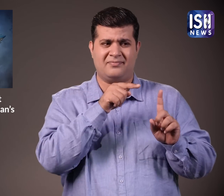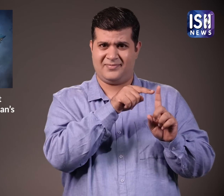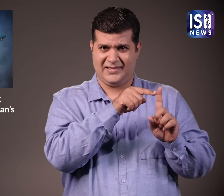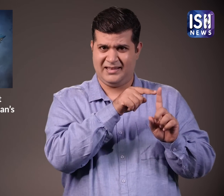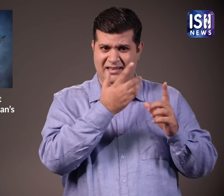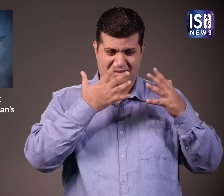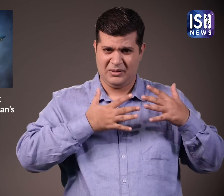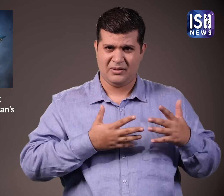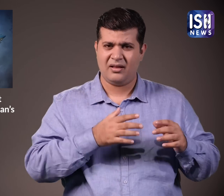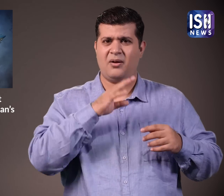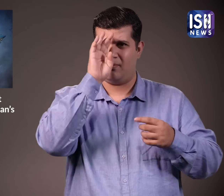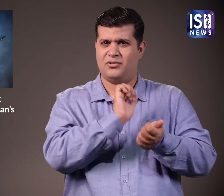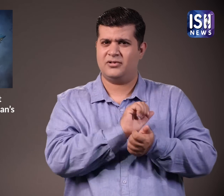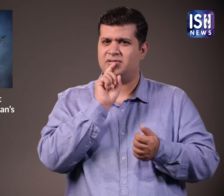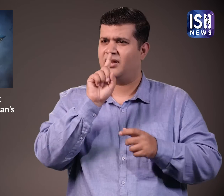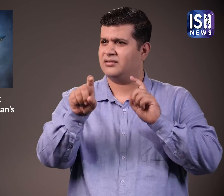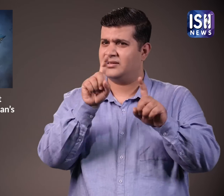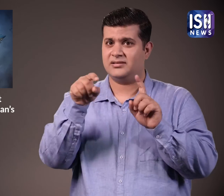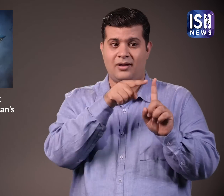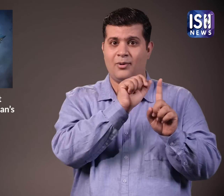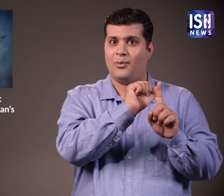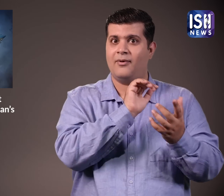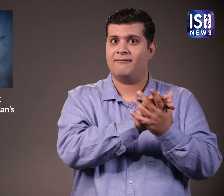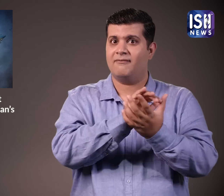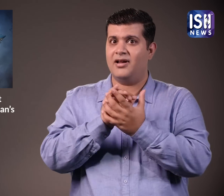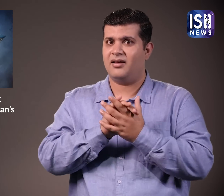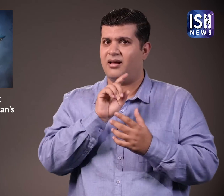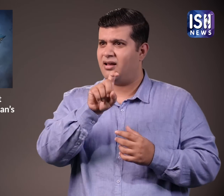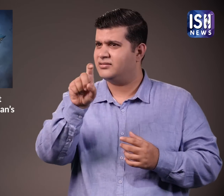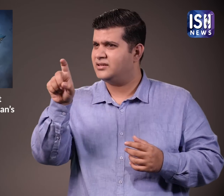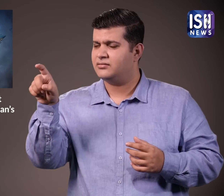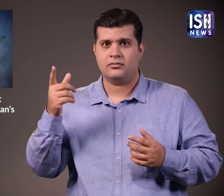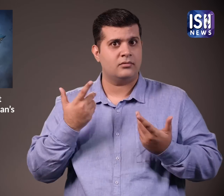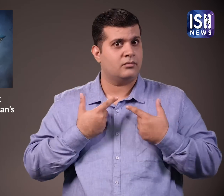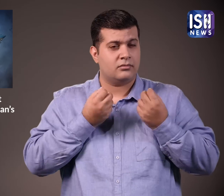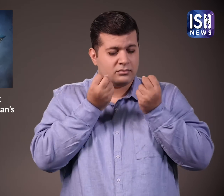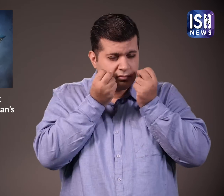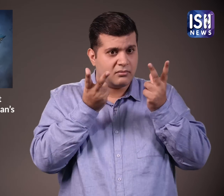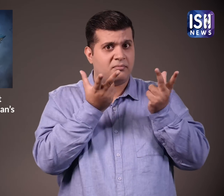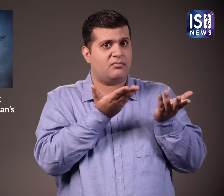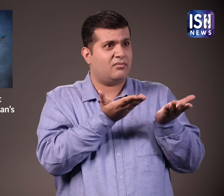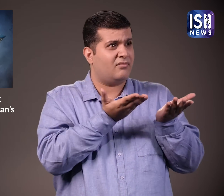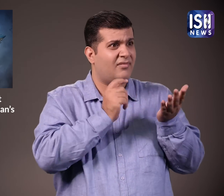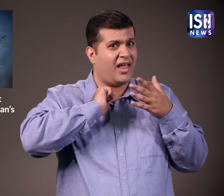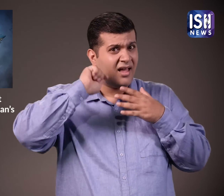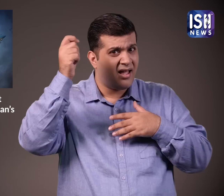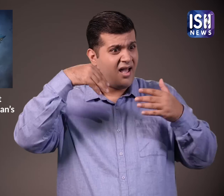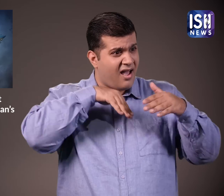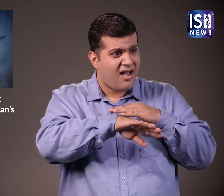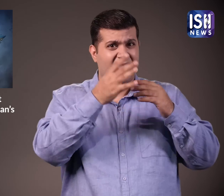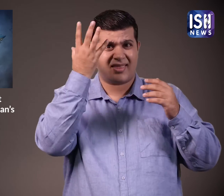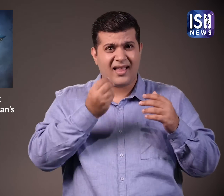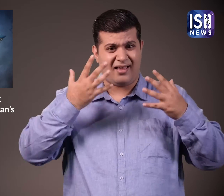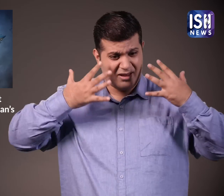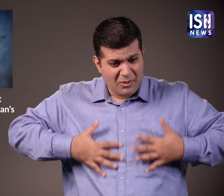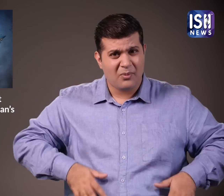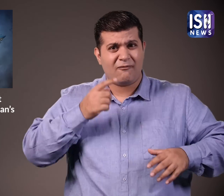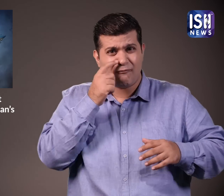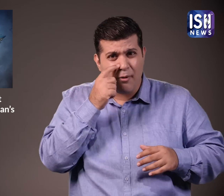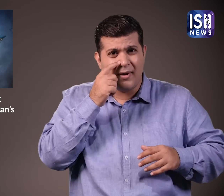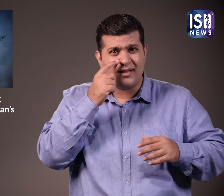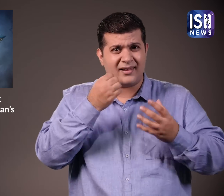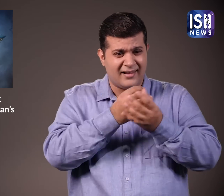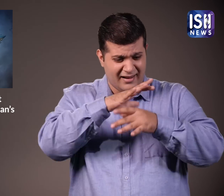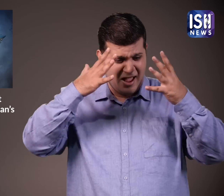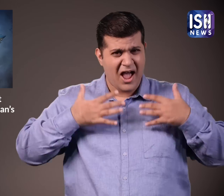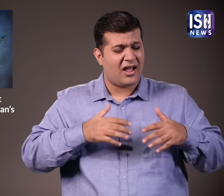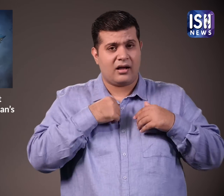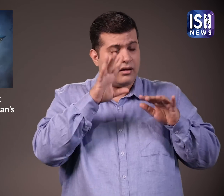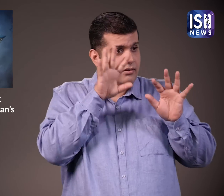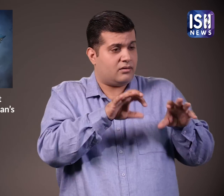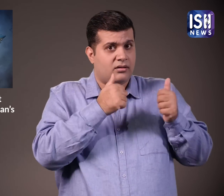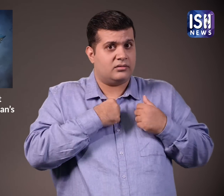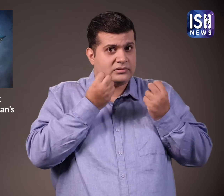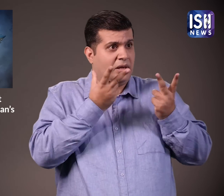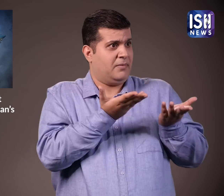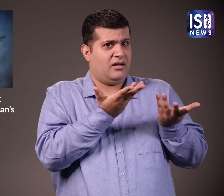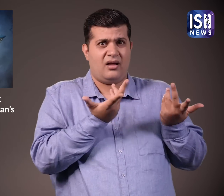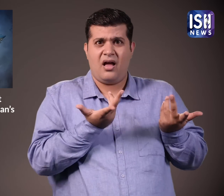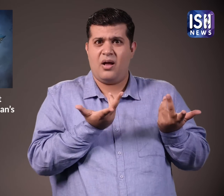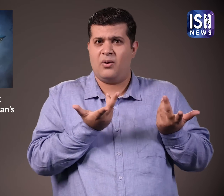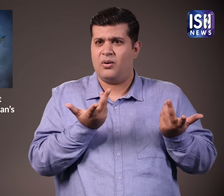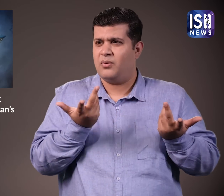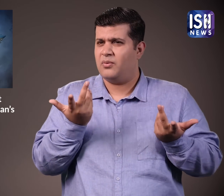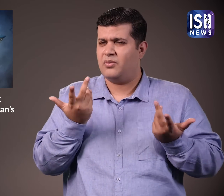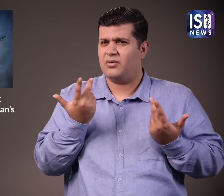The police enquired with his friends if they knew about his cross dressing. Howeverm, none of them were aware.